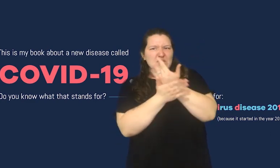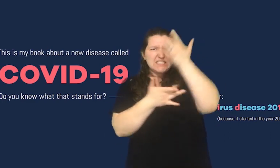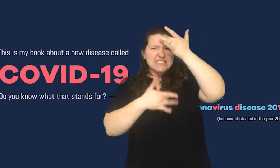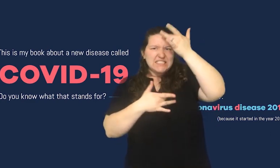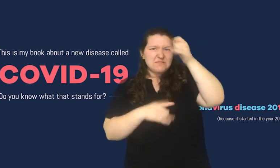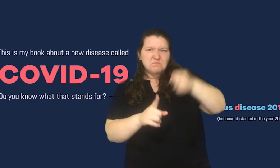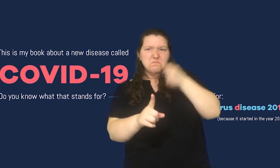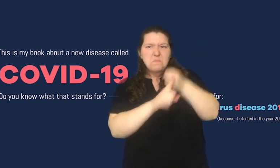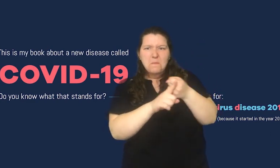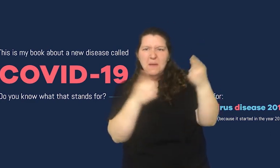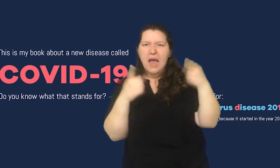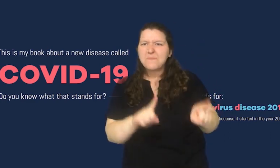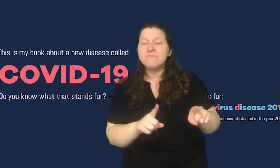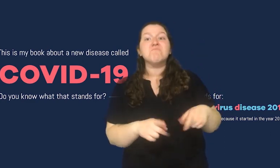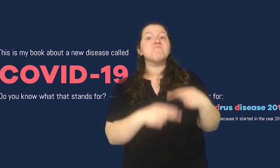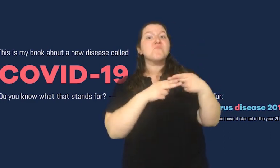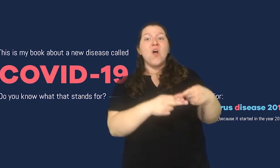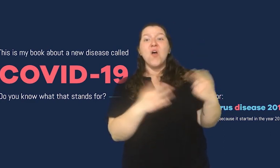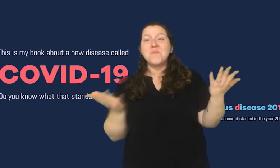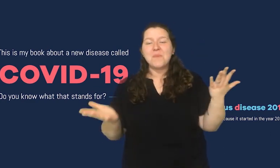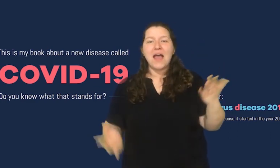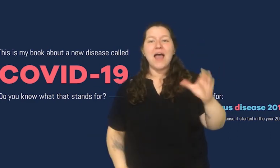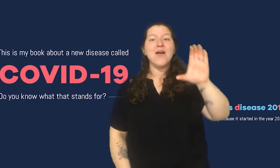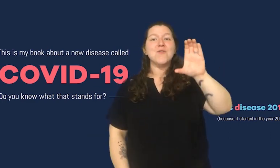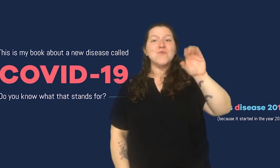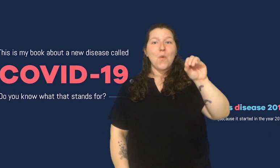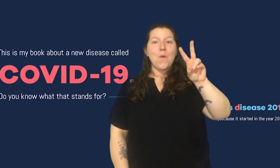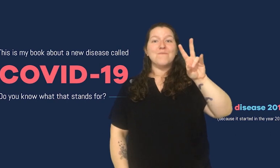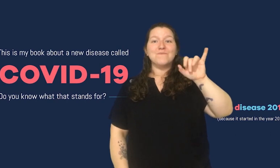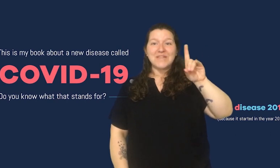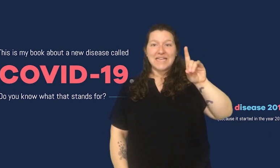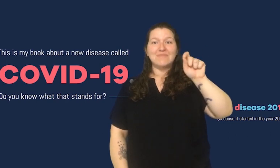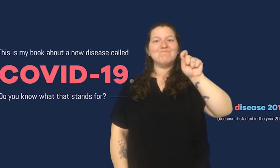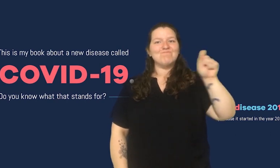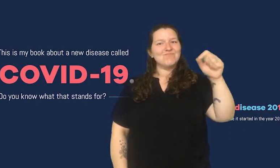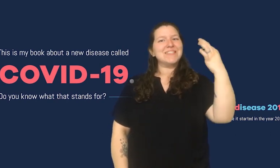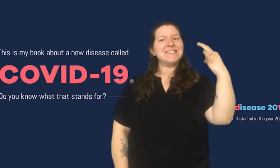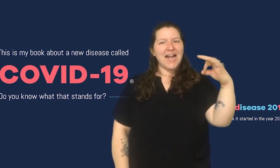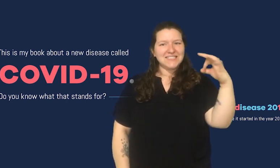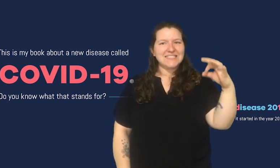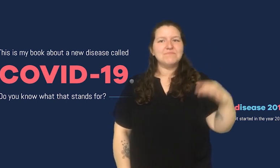This is my book about a new disease called COVID-19.